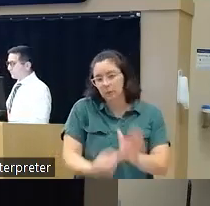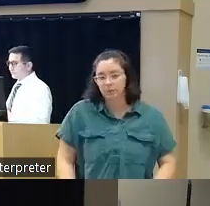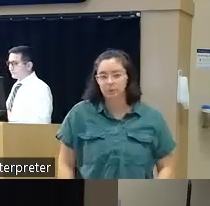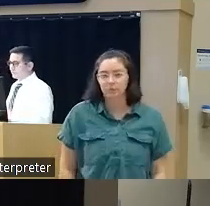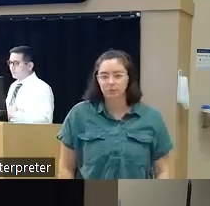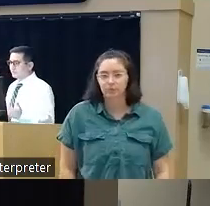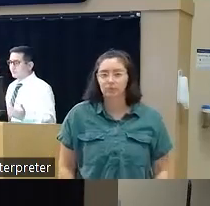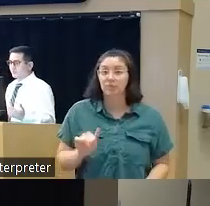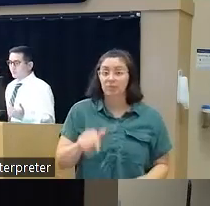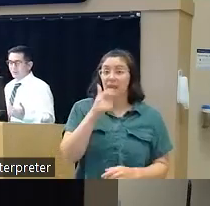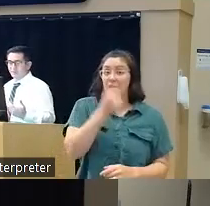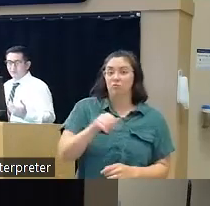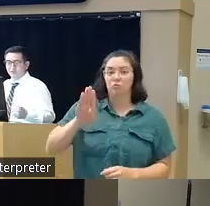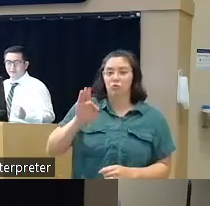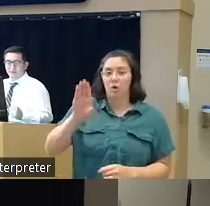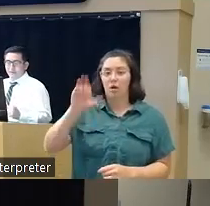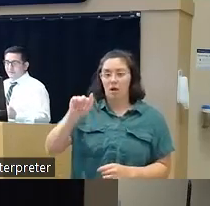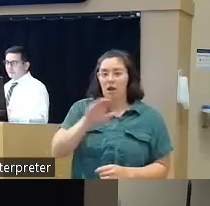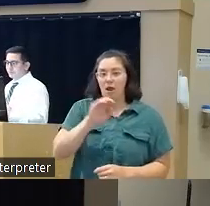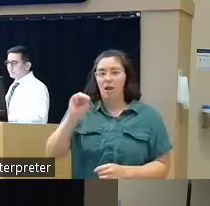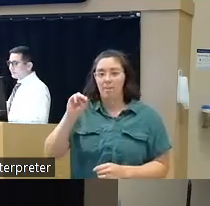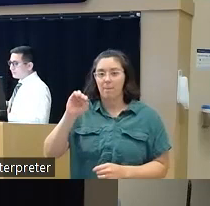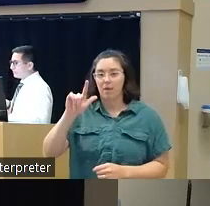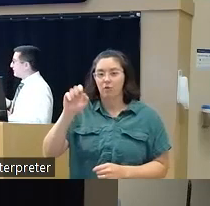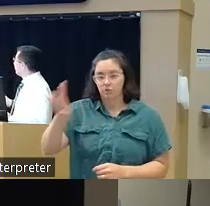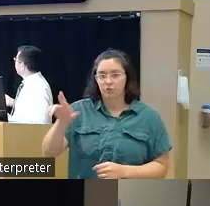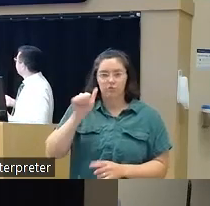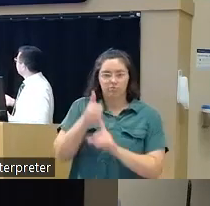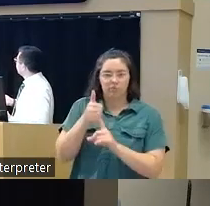which is really interesting work done by broca and Milner and then there was a surgeon named Penfield